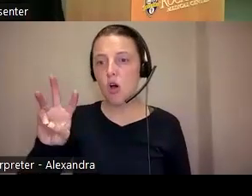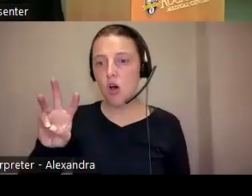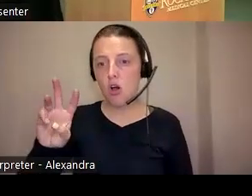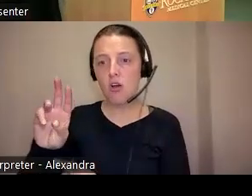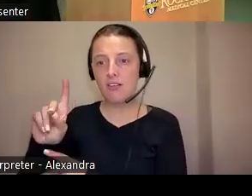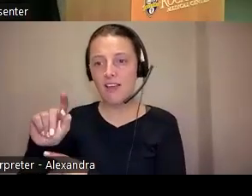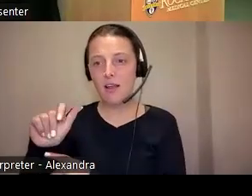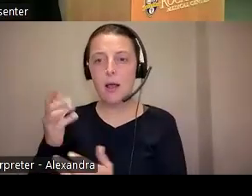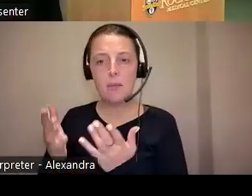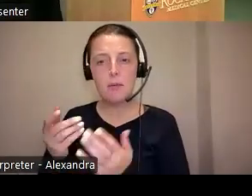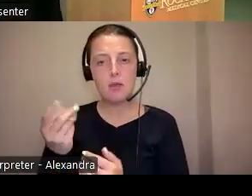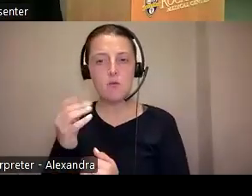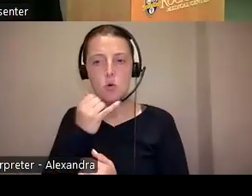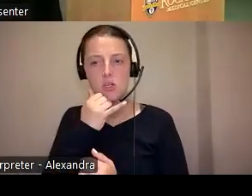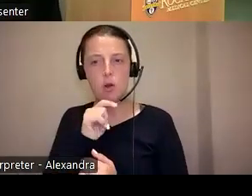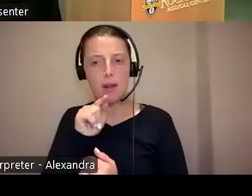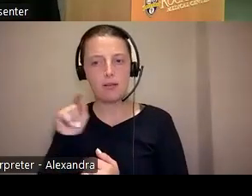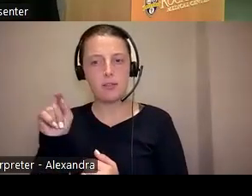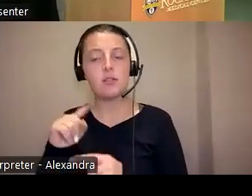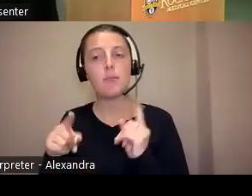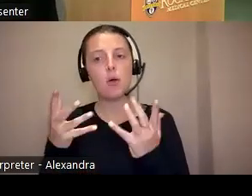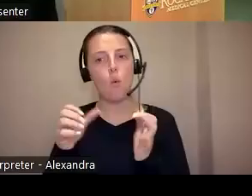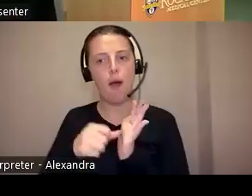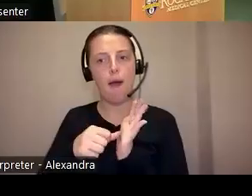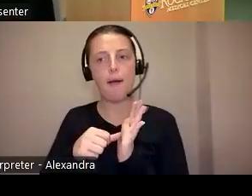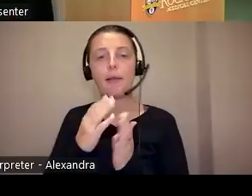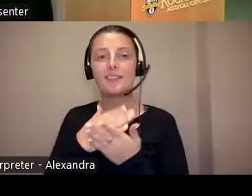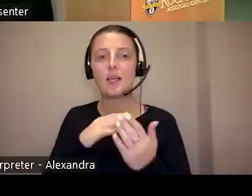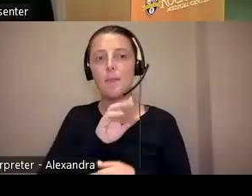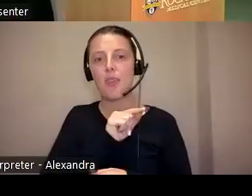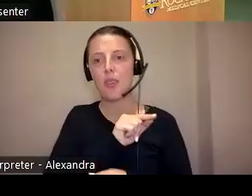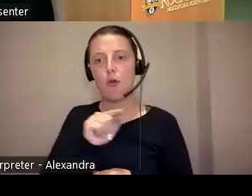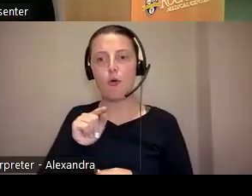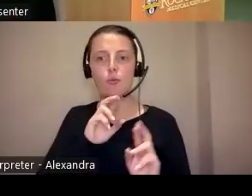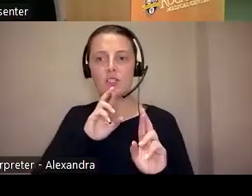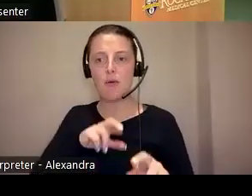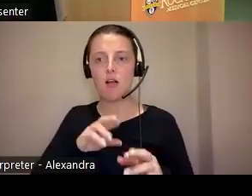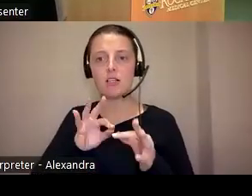highlight that um some of the responses about how peer support specialists help them to feel